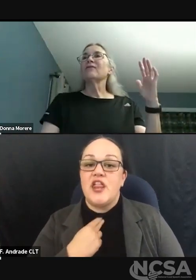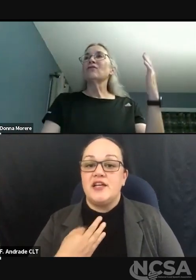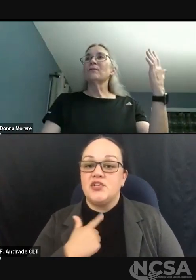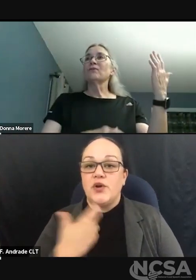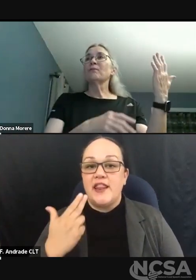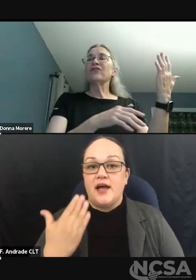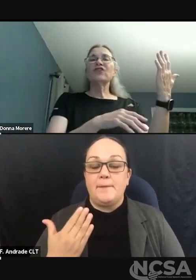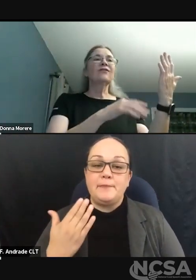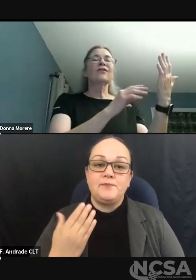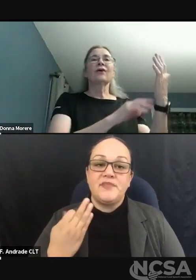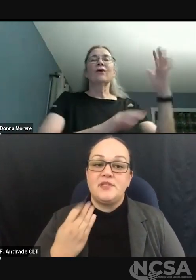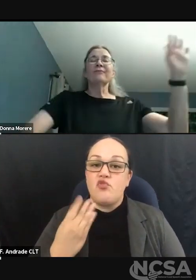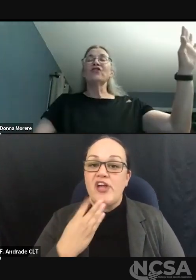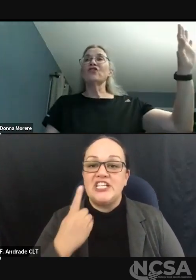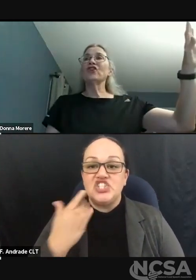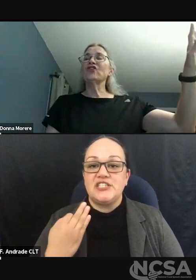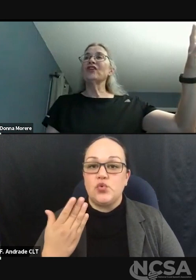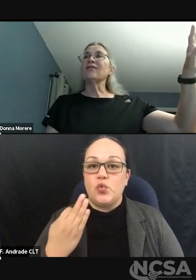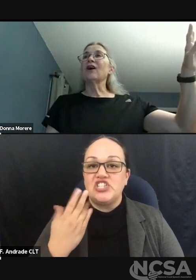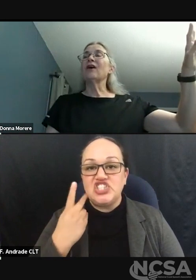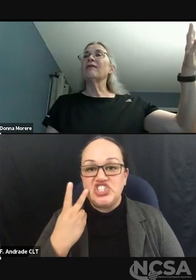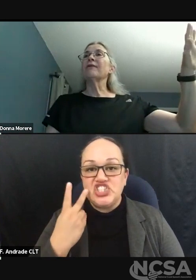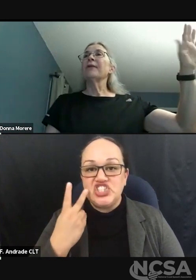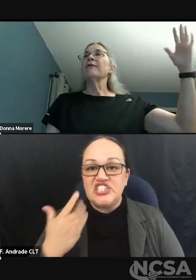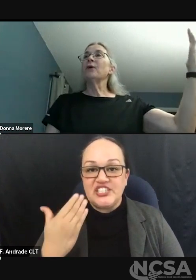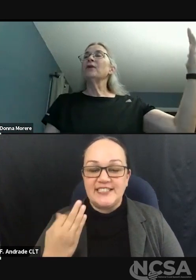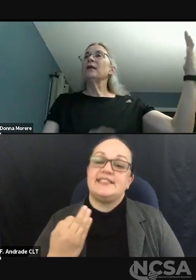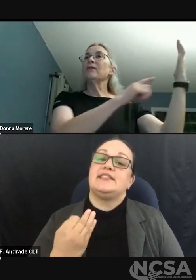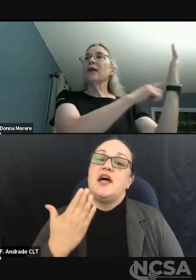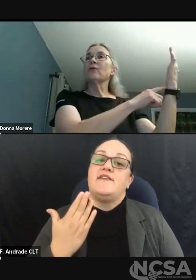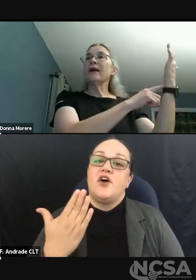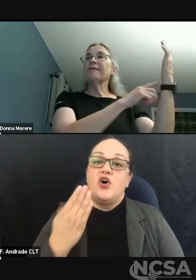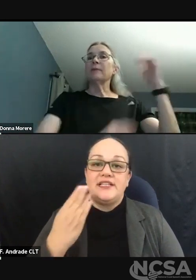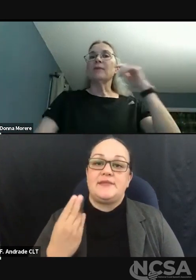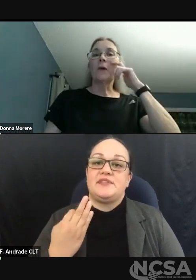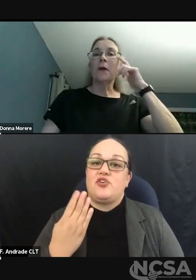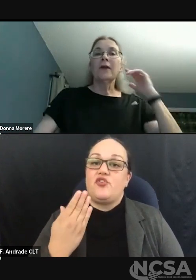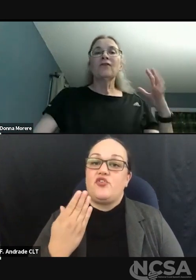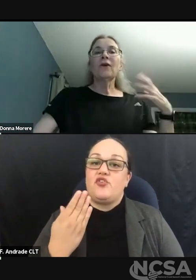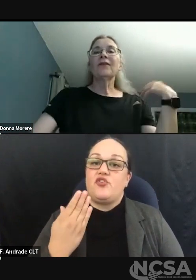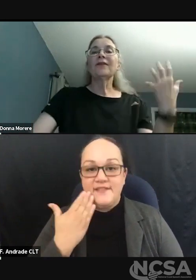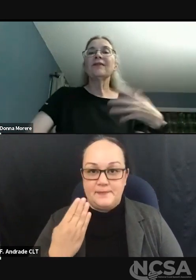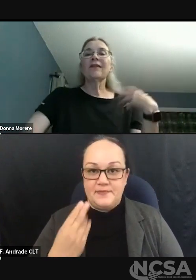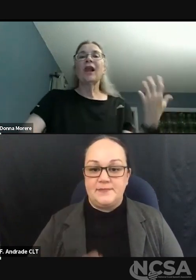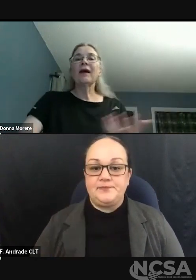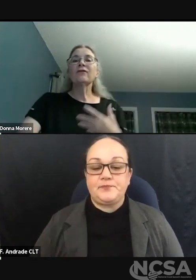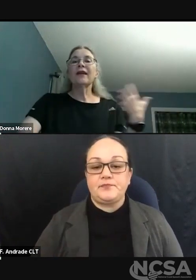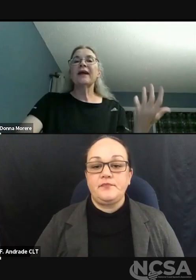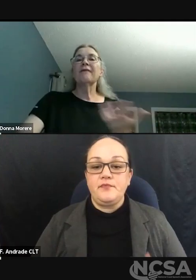spreadsheets or cheat sheets of phonemes and graphemes so that this allows to have